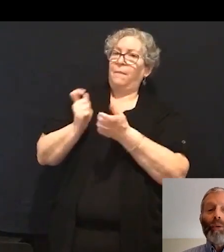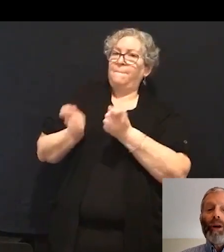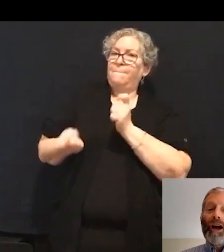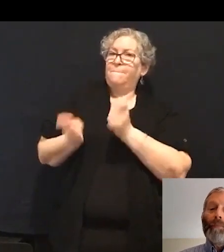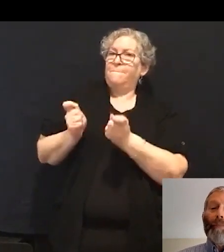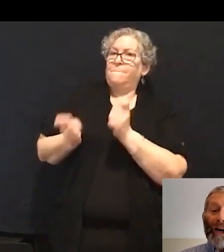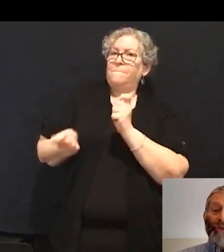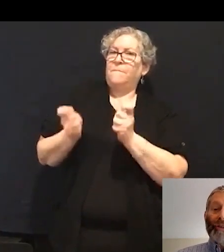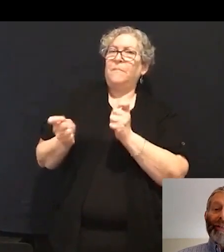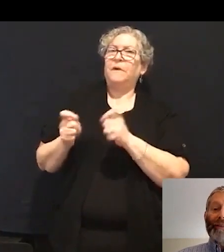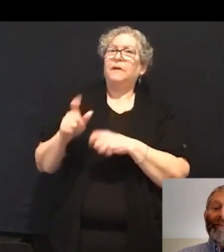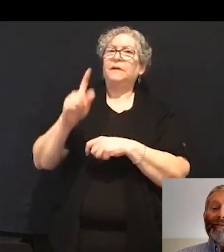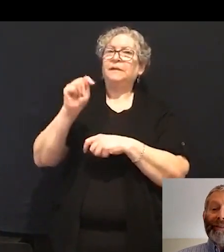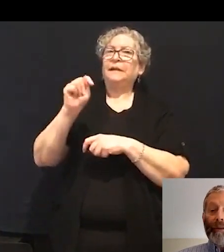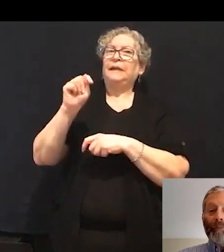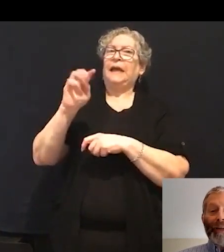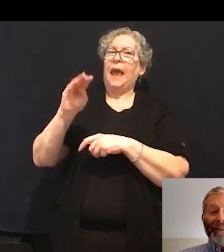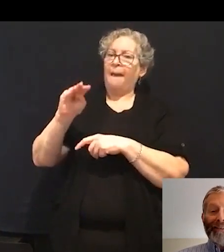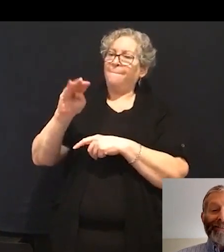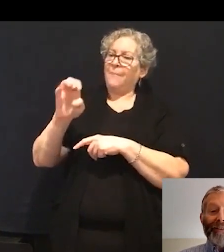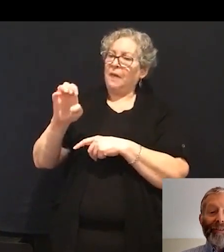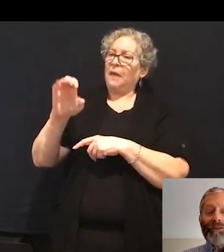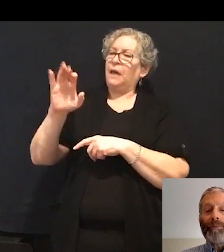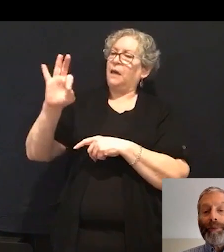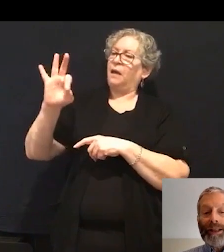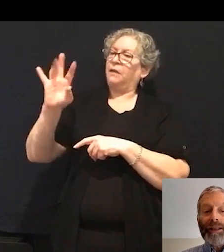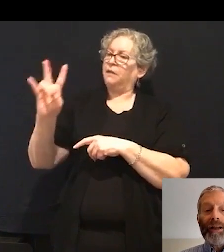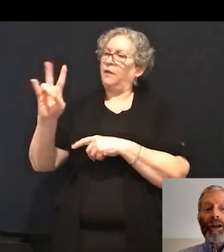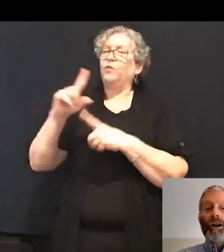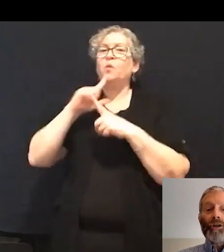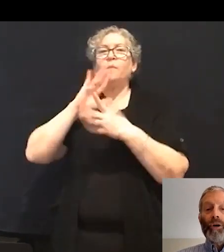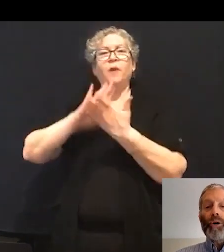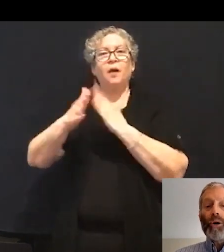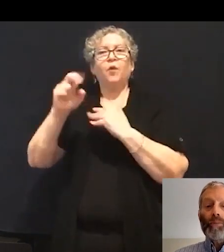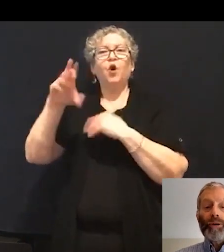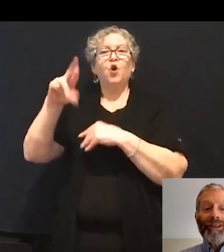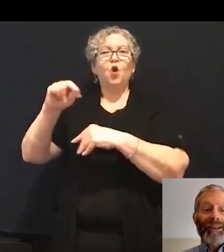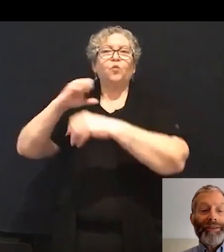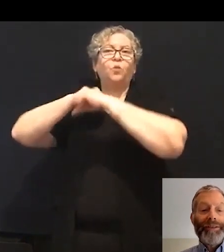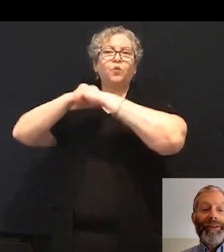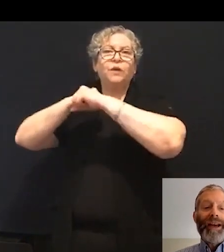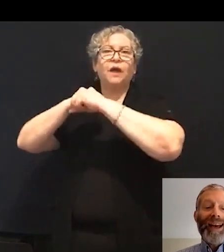that will help modulate TMEM97 to be neuroprotective.